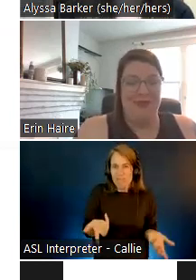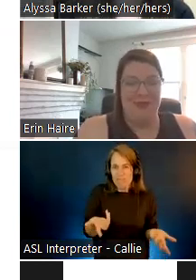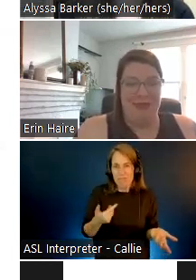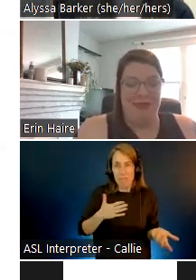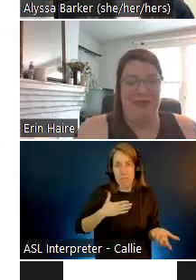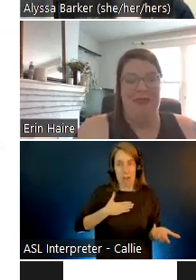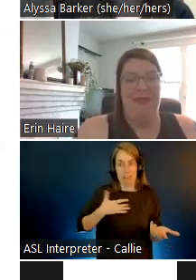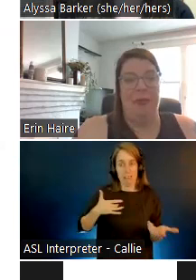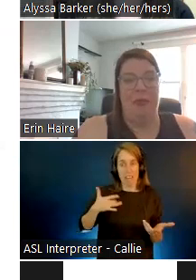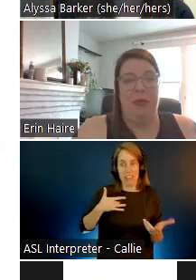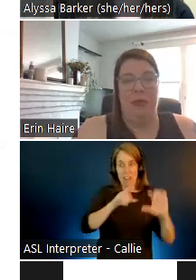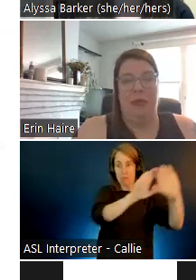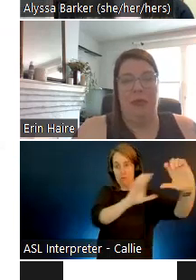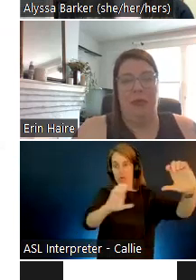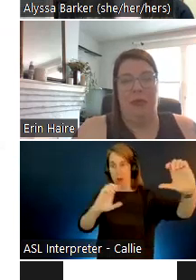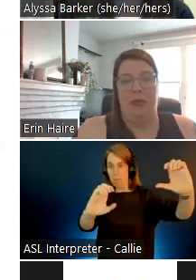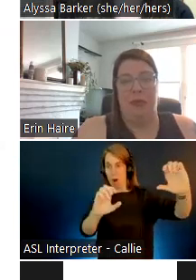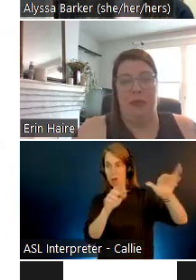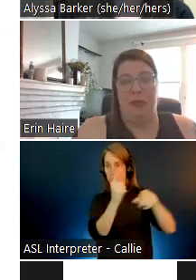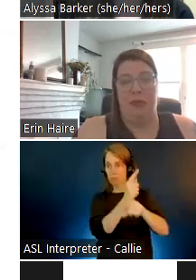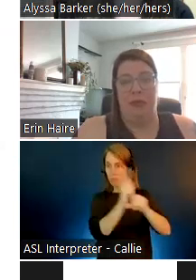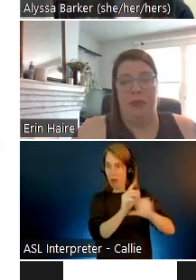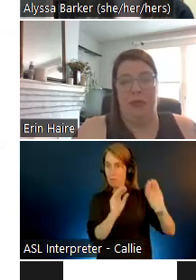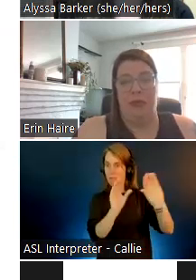if they're you know if they're installed properly and everything that actually